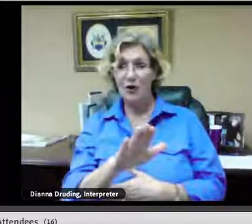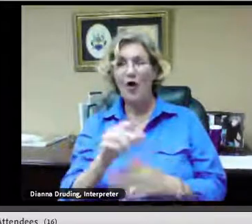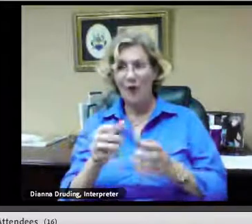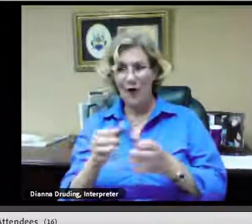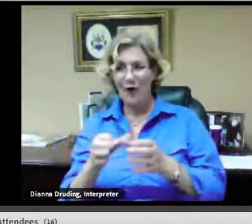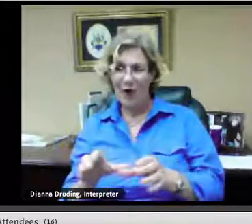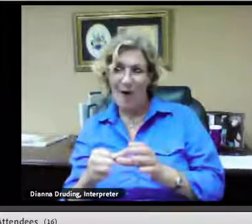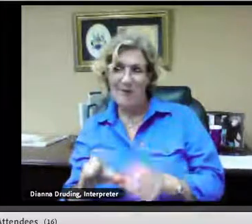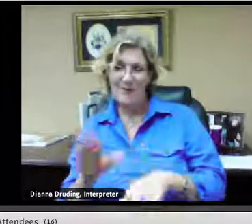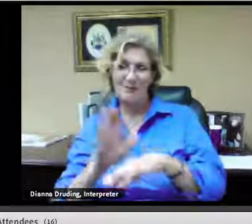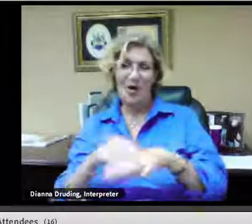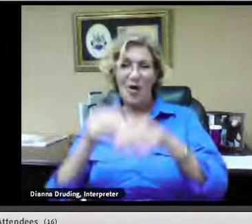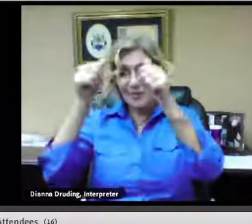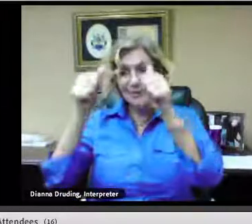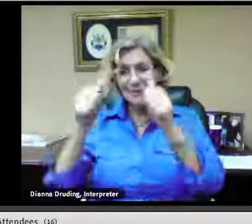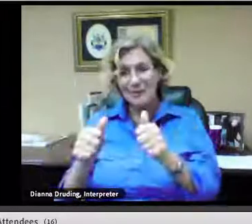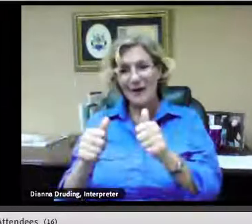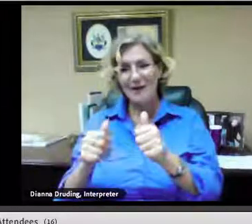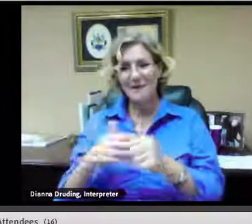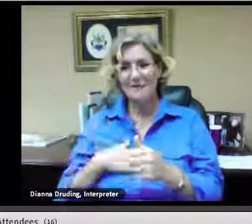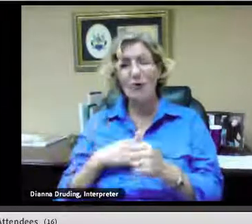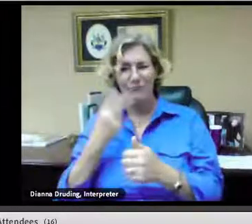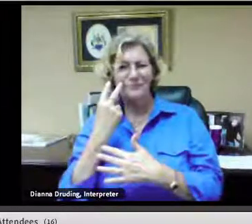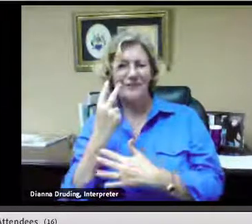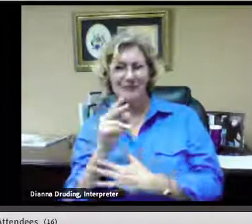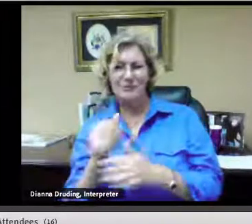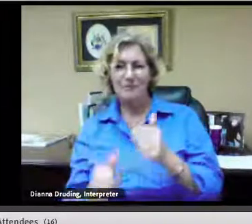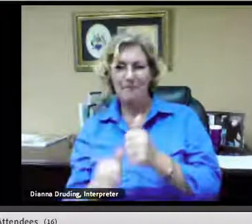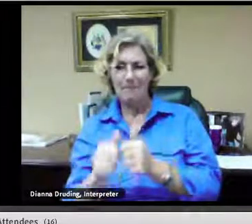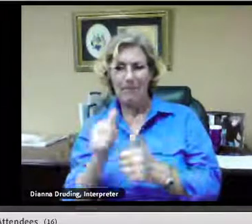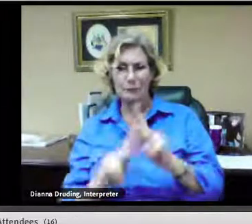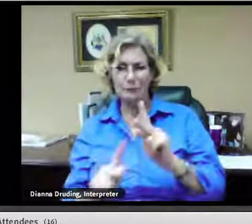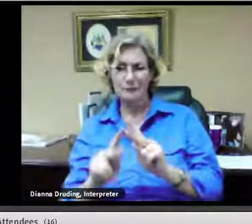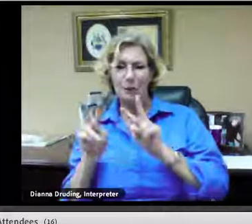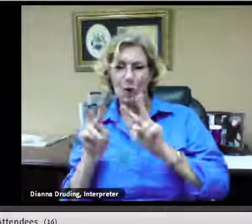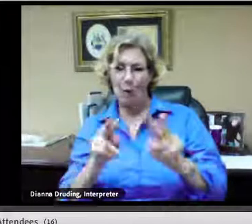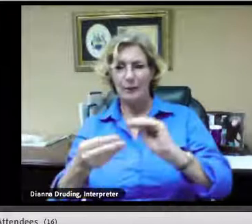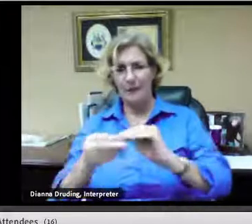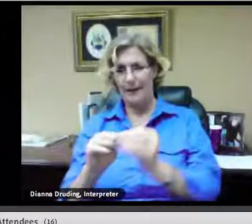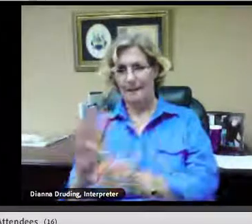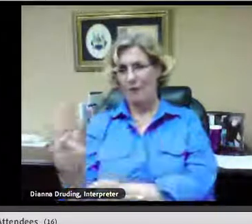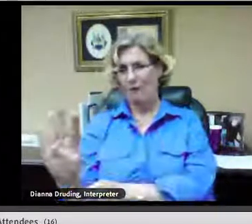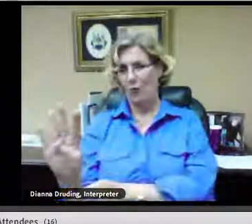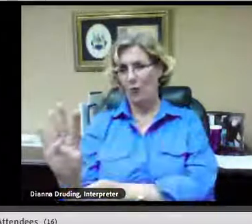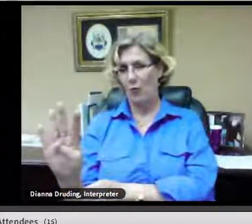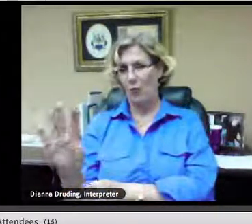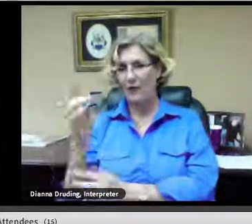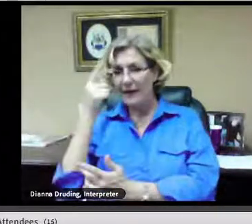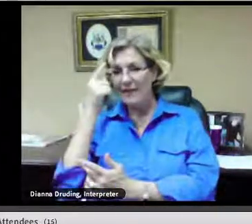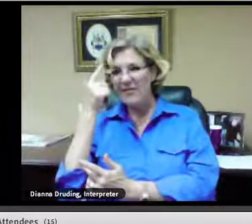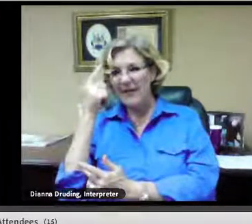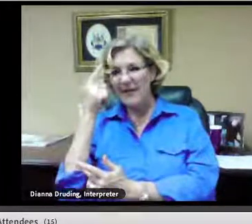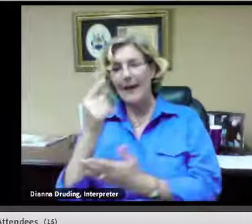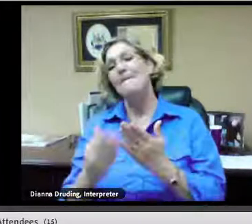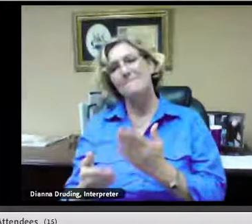so it looks like most people were looking at number four of those signs and thinking that, you know, that might have a different feel to it.